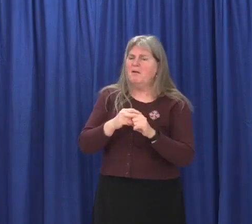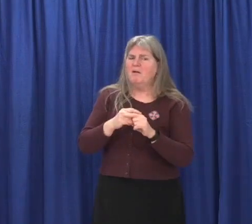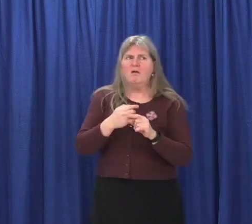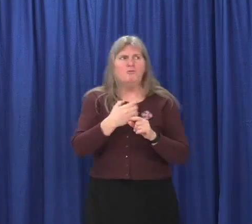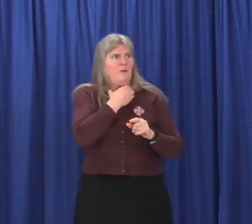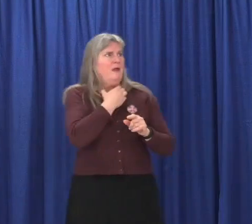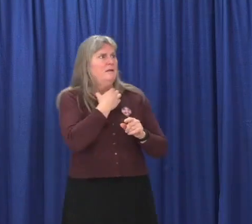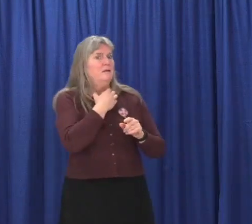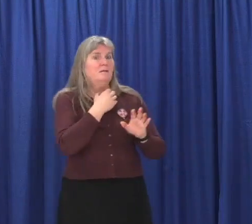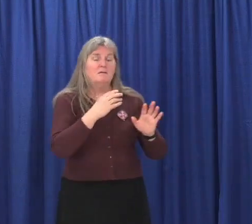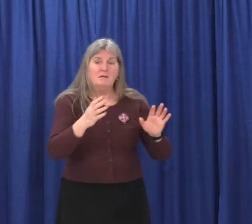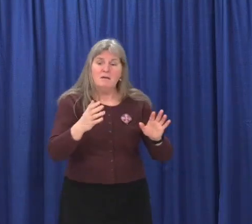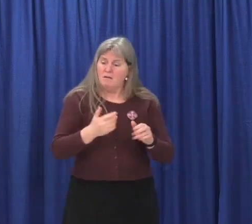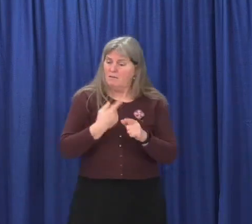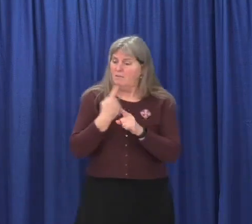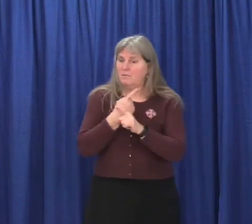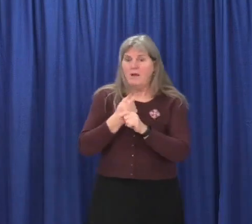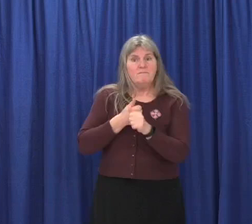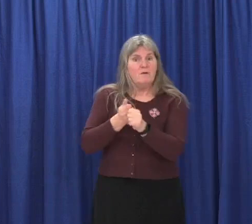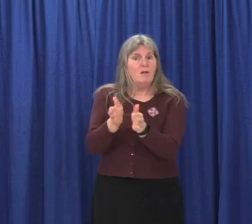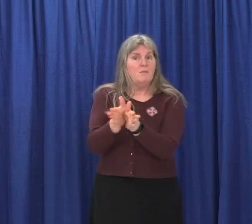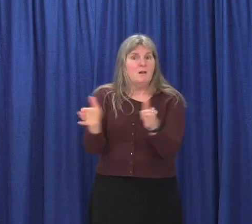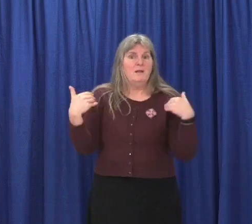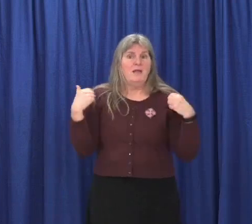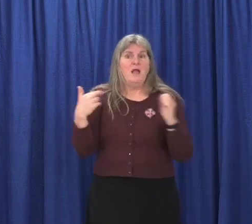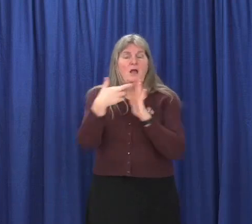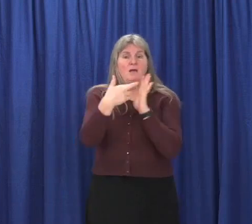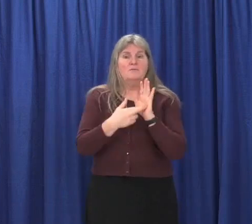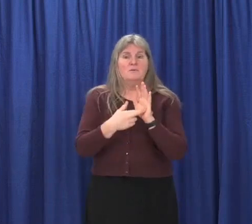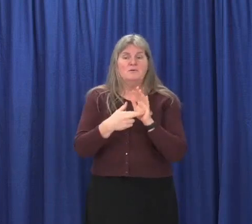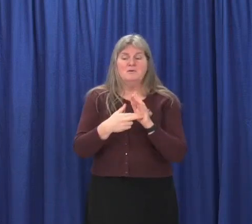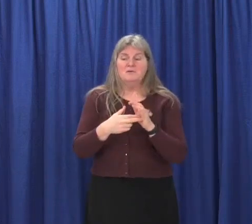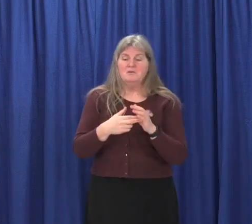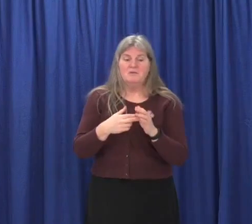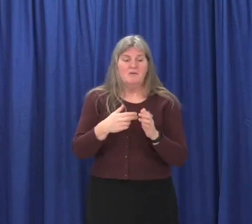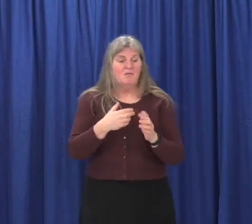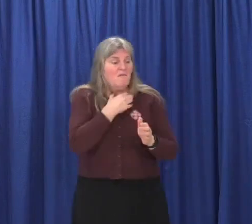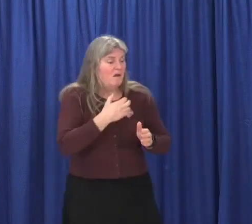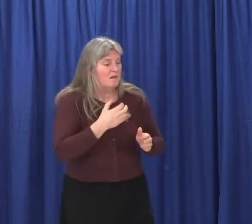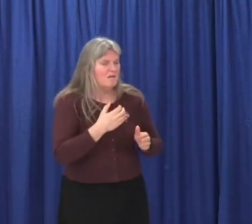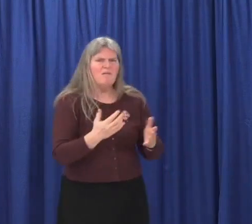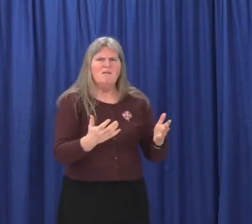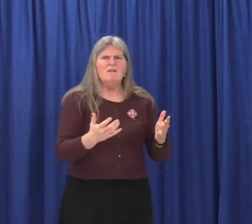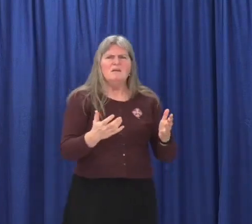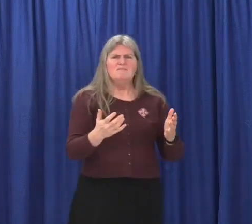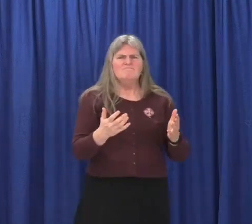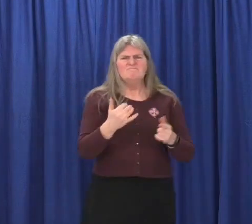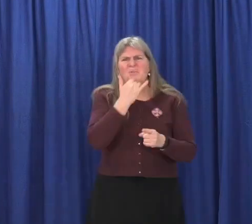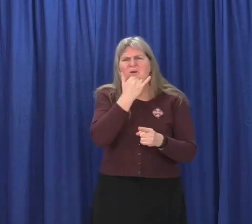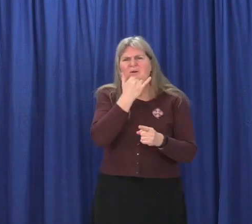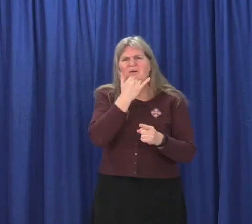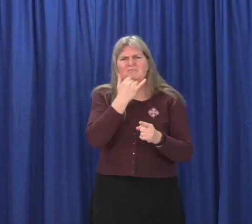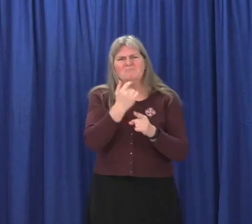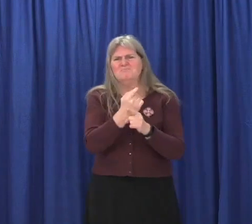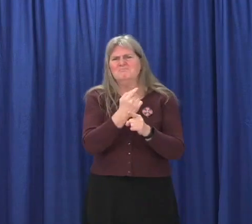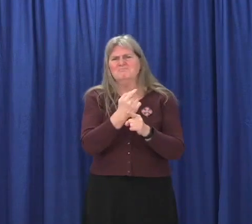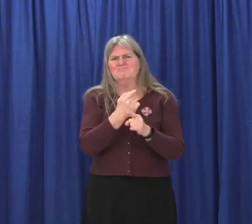public health measures. That's unacceptable, there's no room for that. And, you know, I think we're all in this situation where we all know